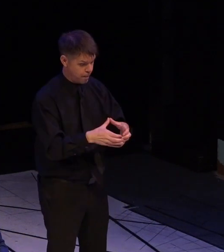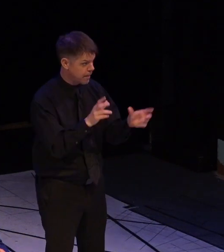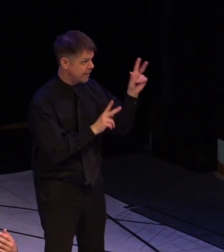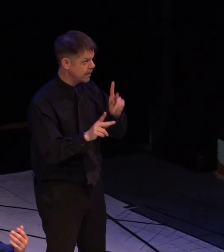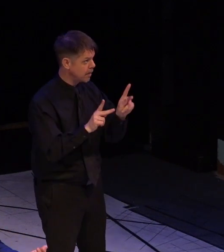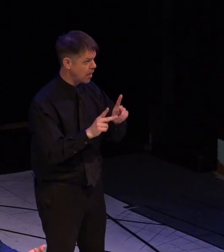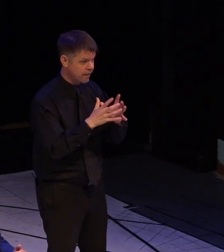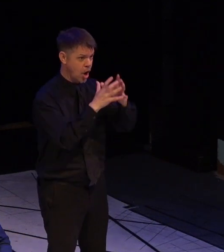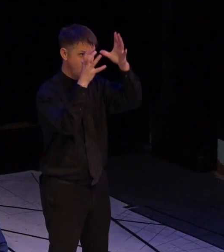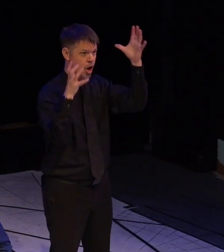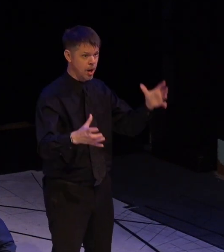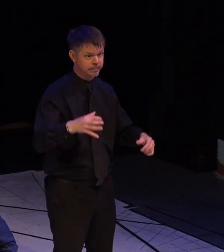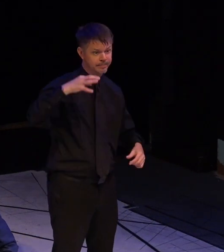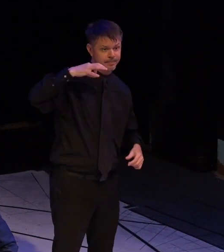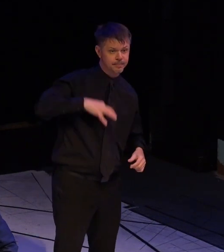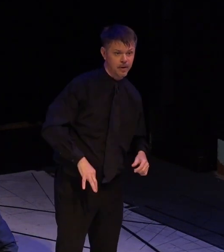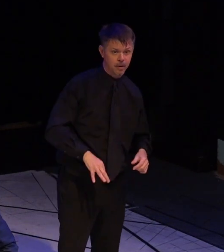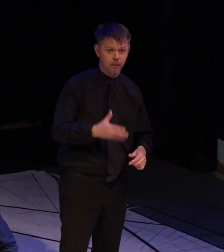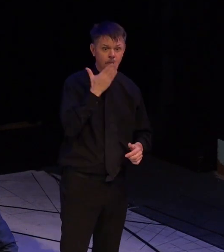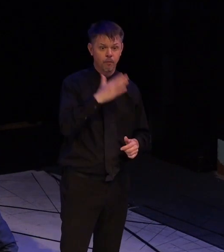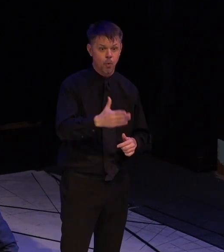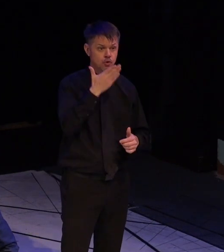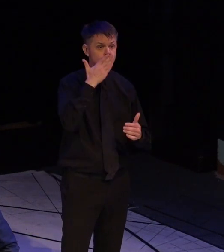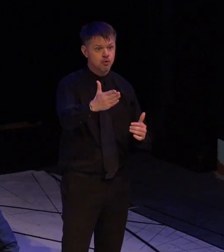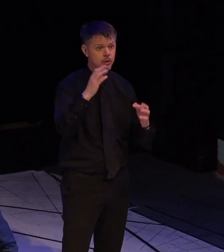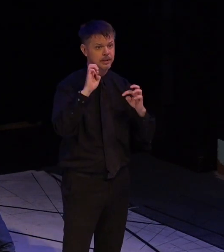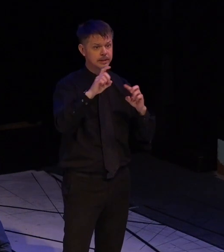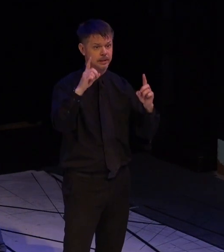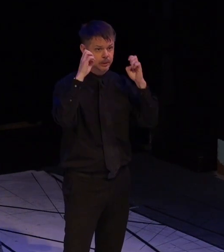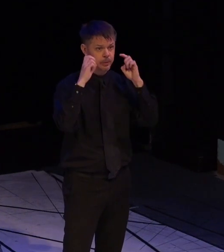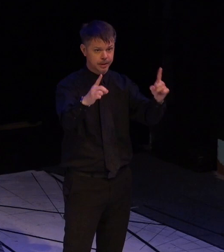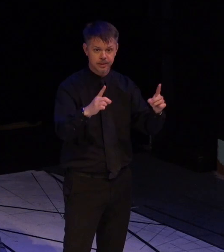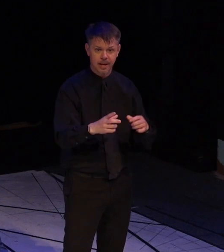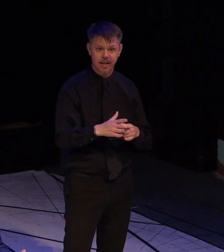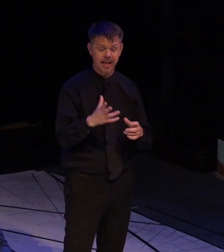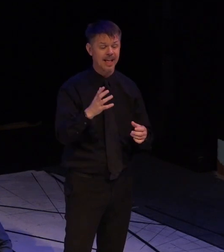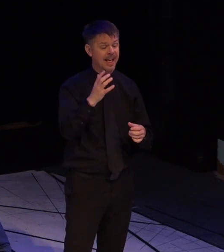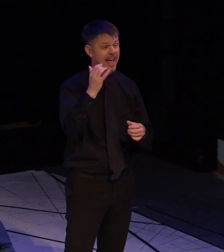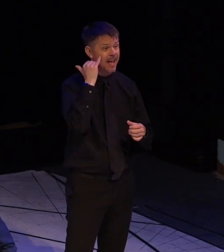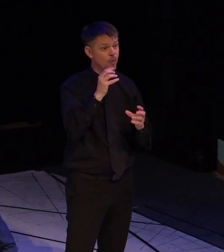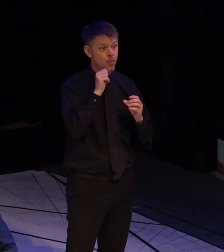by getting accessible sex education, they have the most to lose by not getting it,